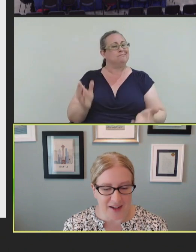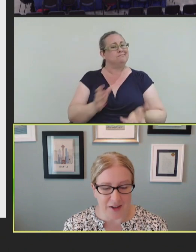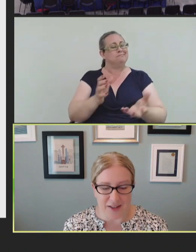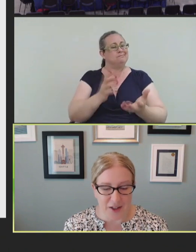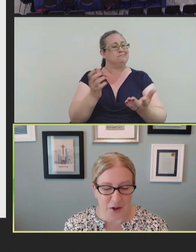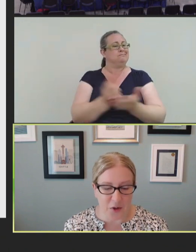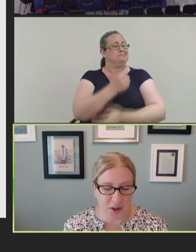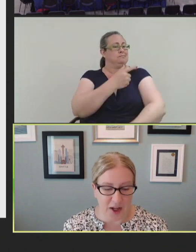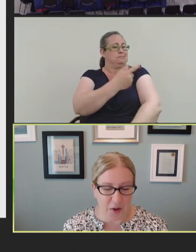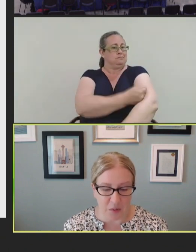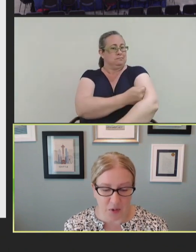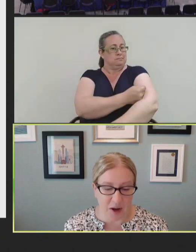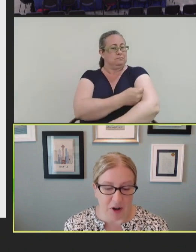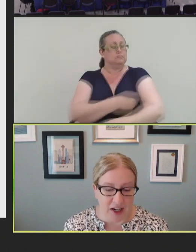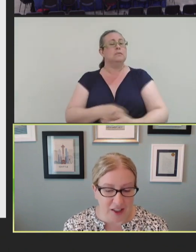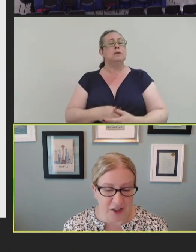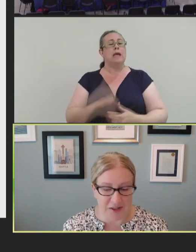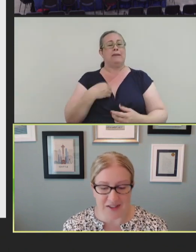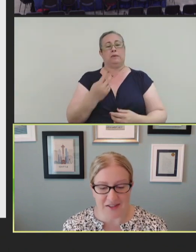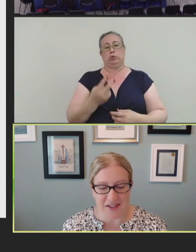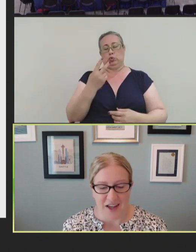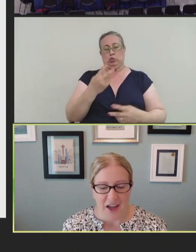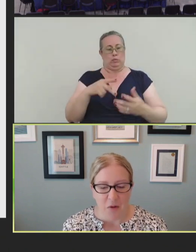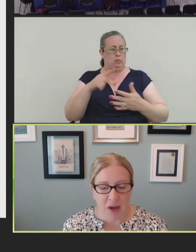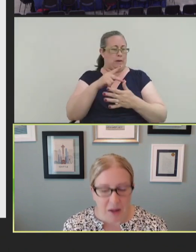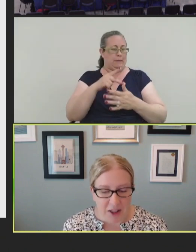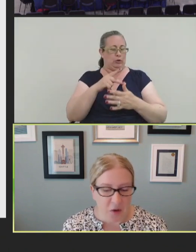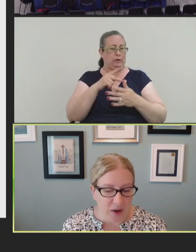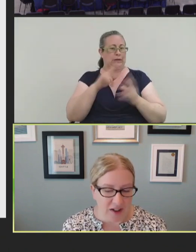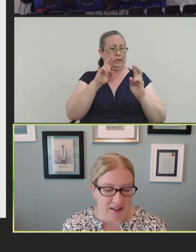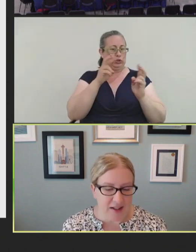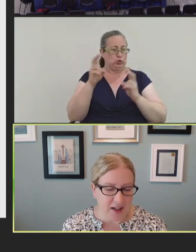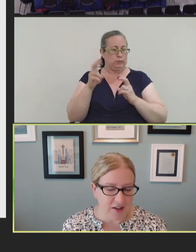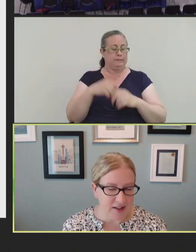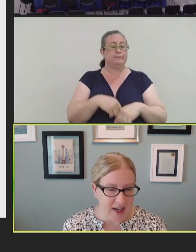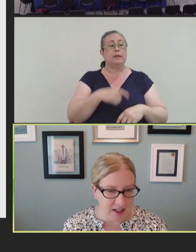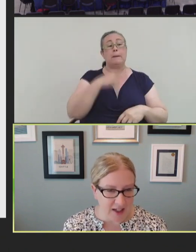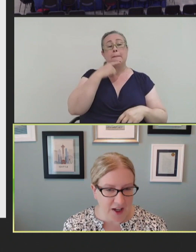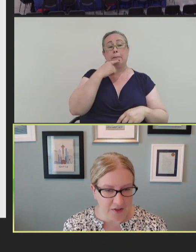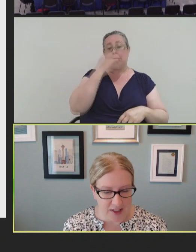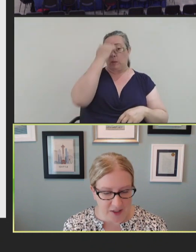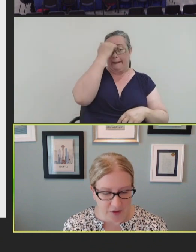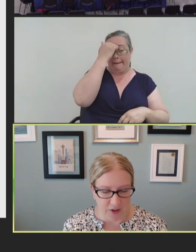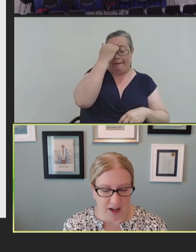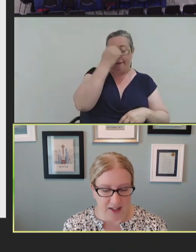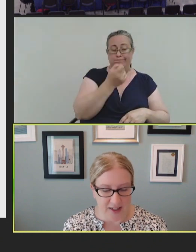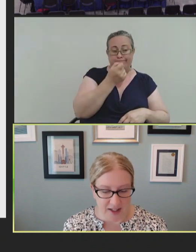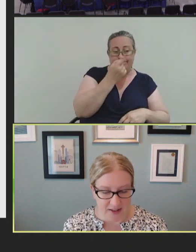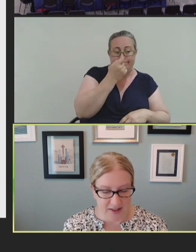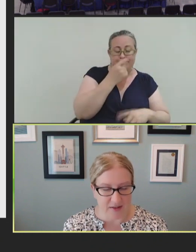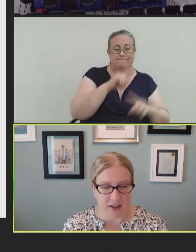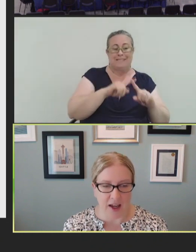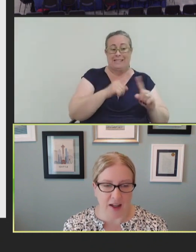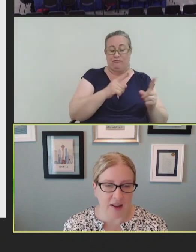there are two primary issues; public awareness and understanding of the different vaccines -- and